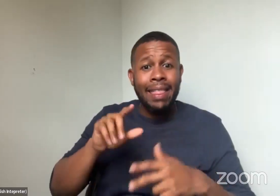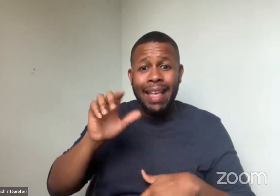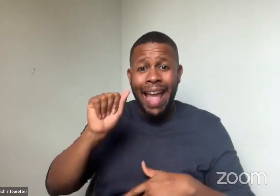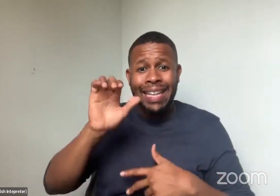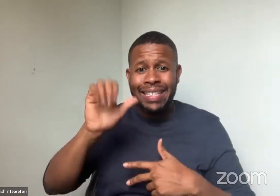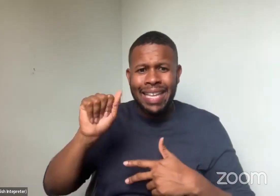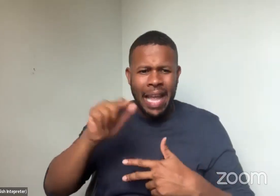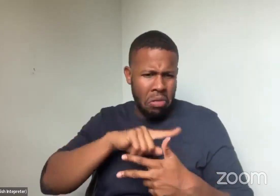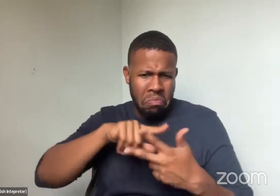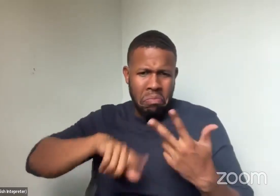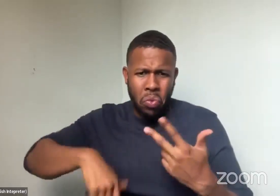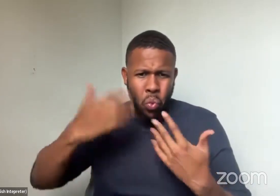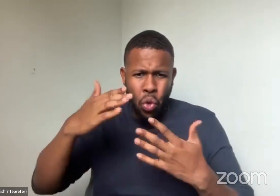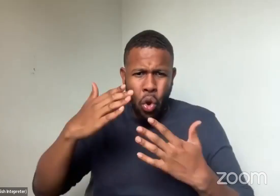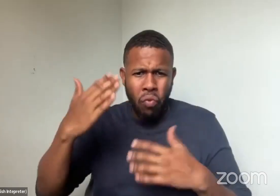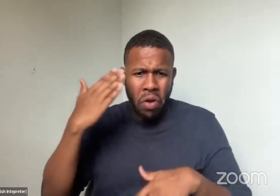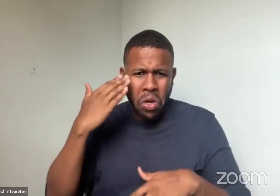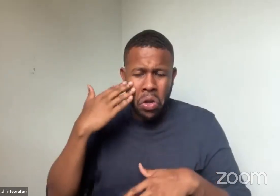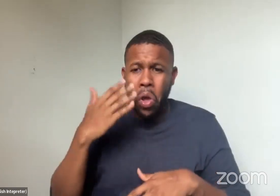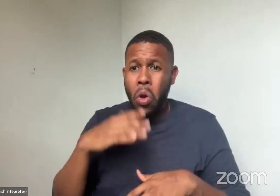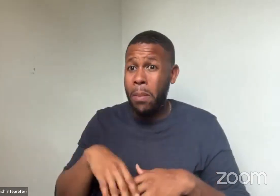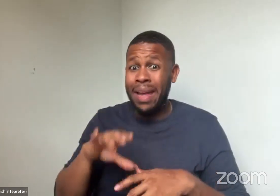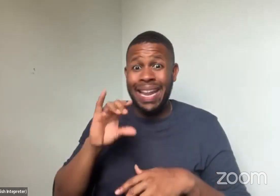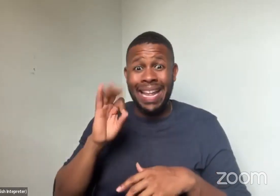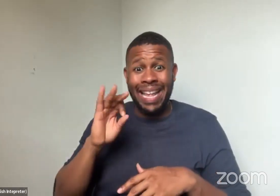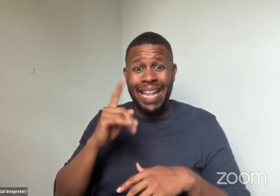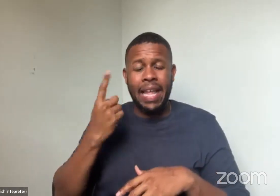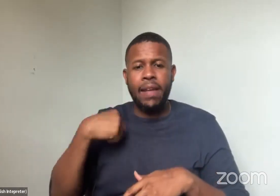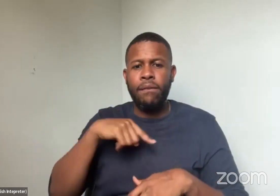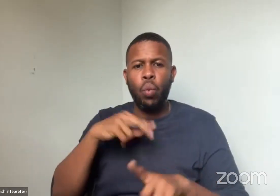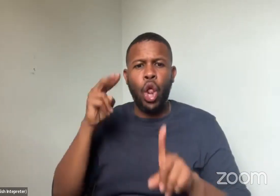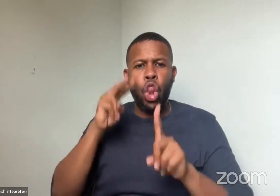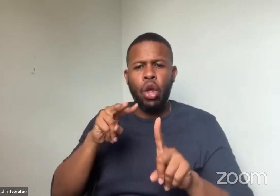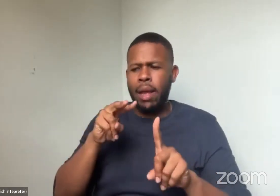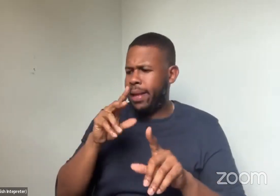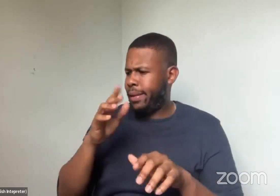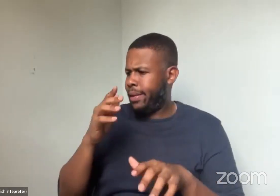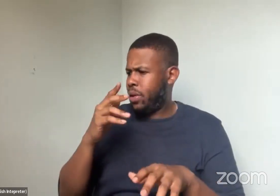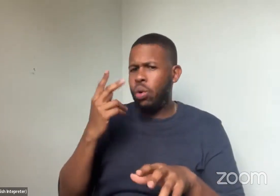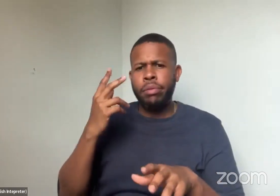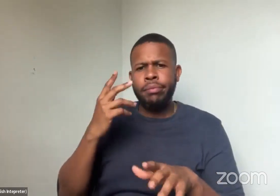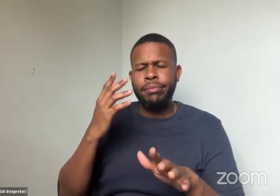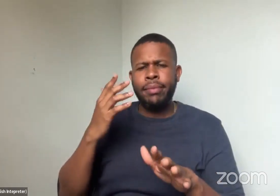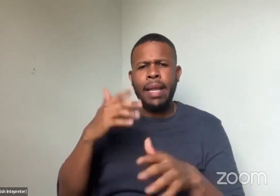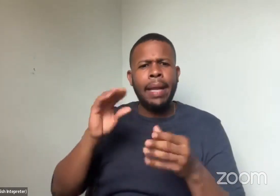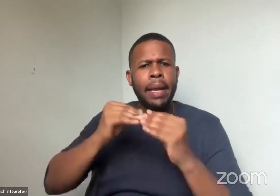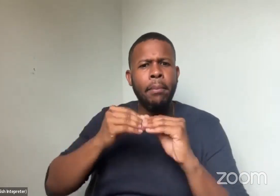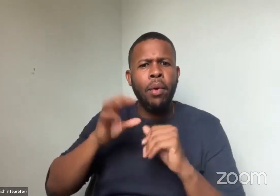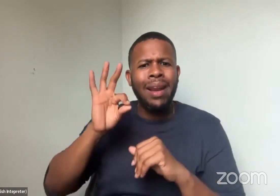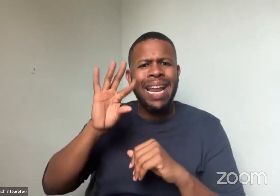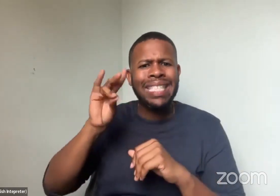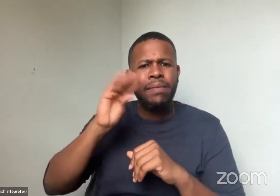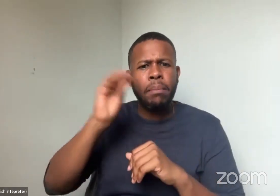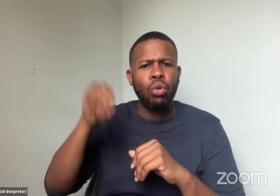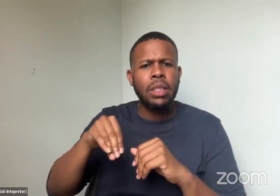that we have for trying to ensure that telehealth is acceptable, both across the